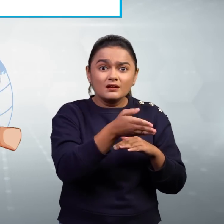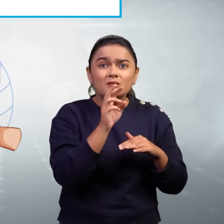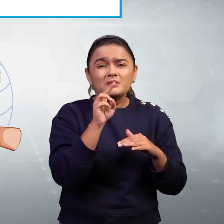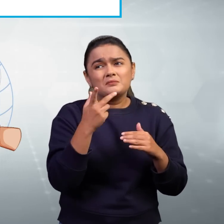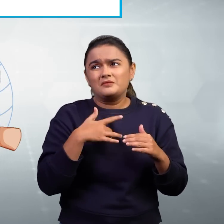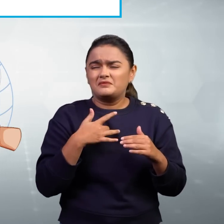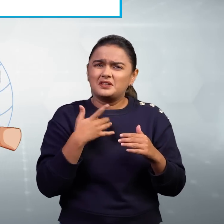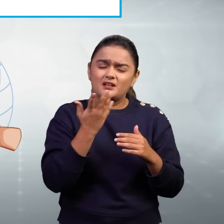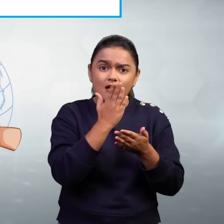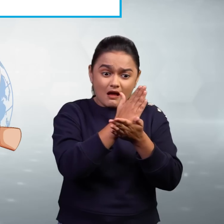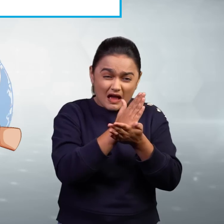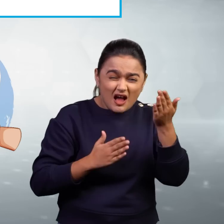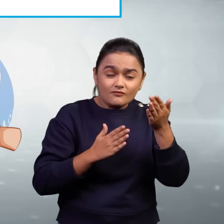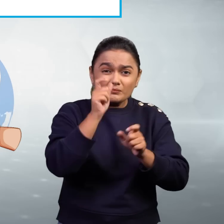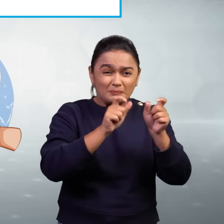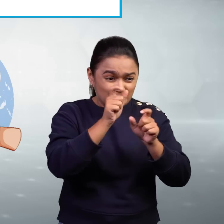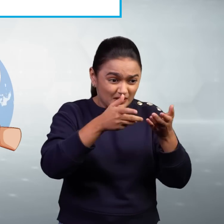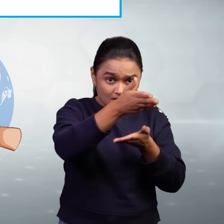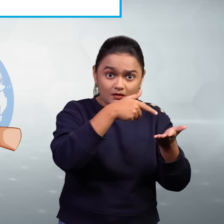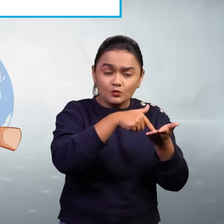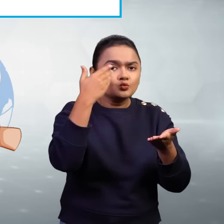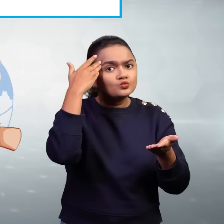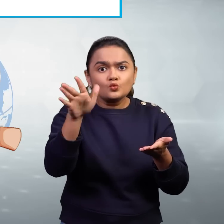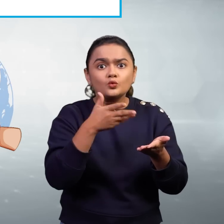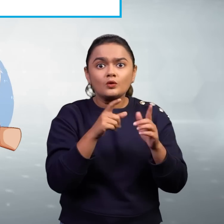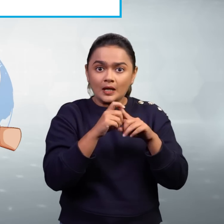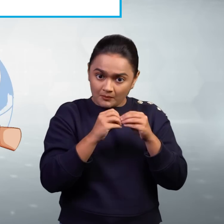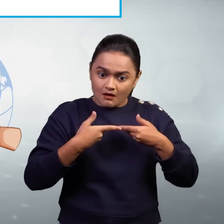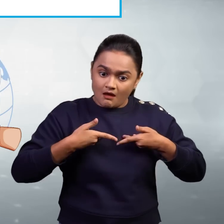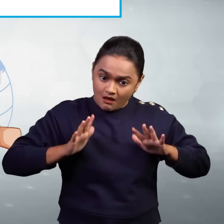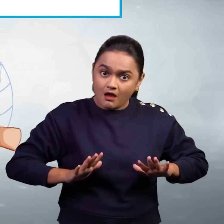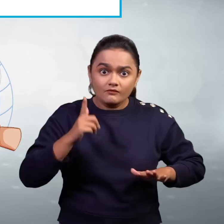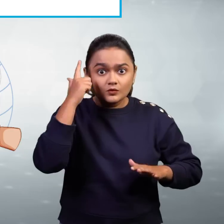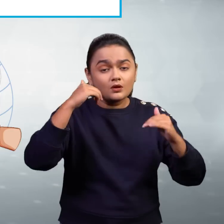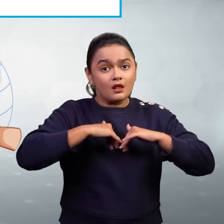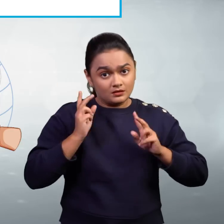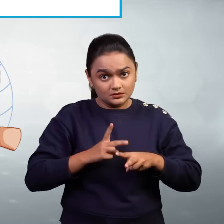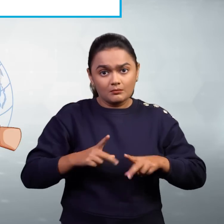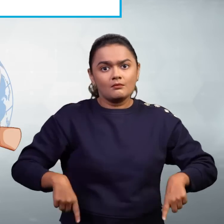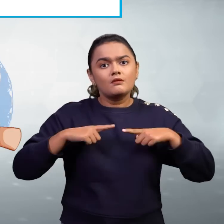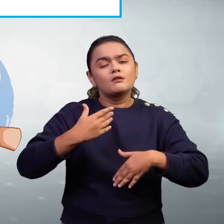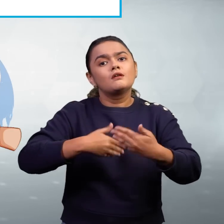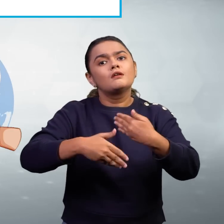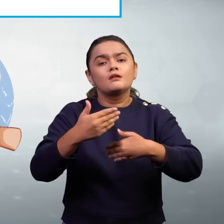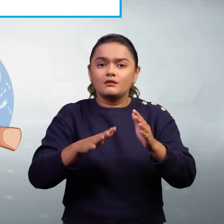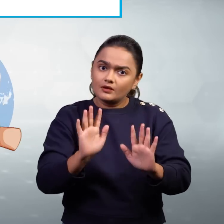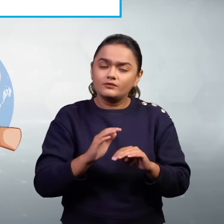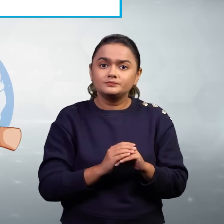Out of this, nearly half of them are unaware that they have diabetes. They continue living with this condition.